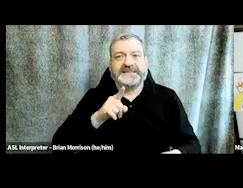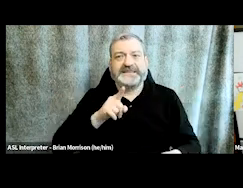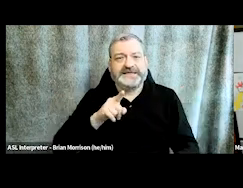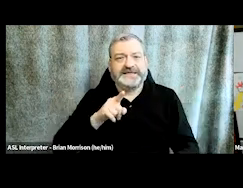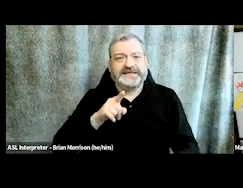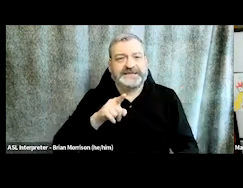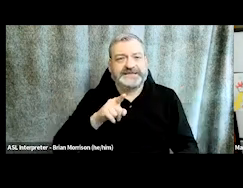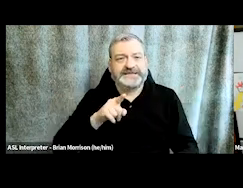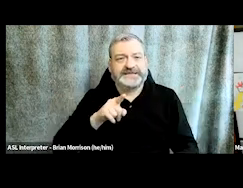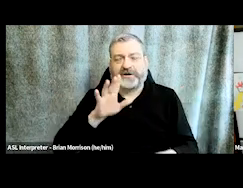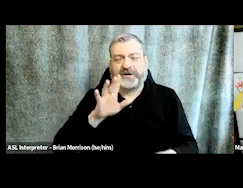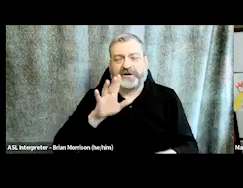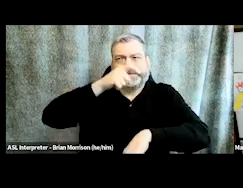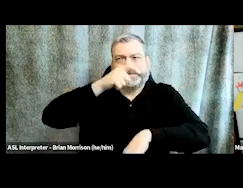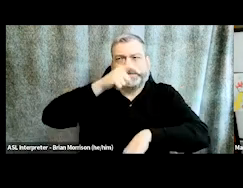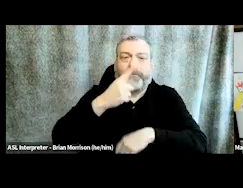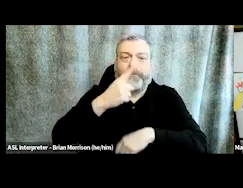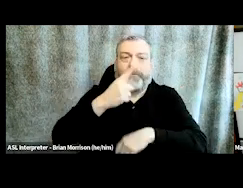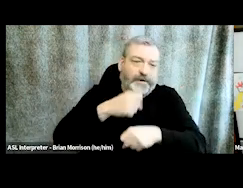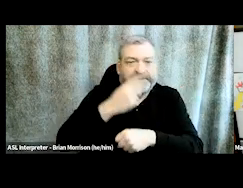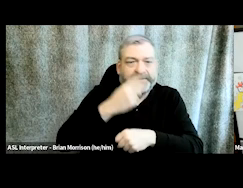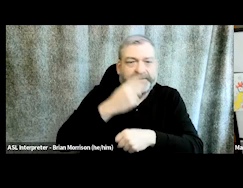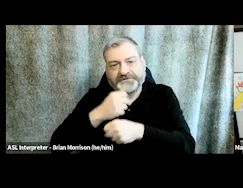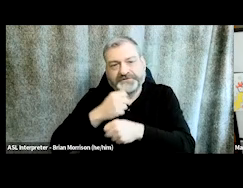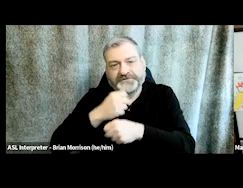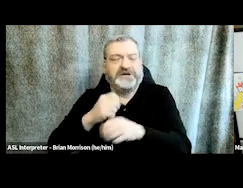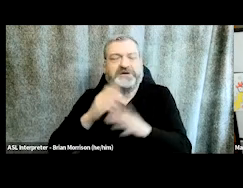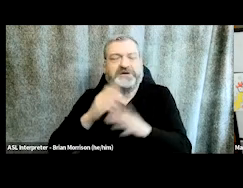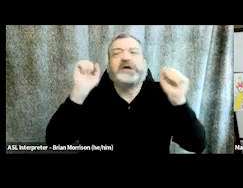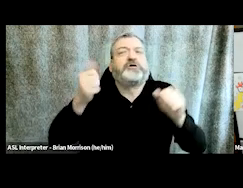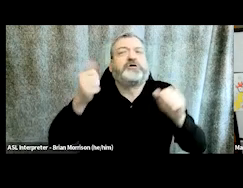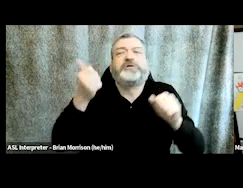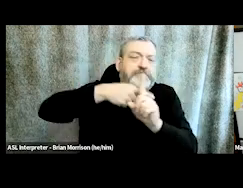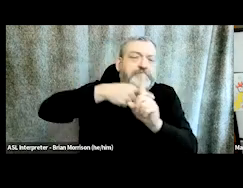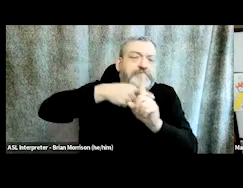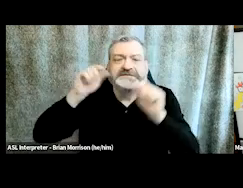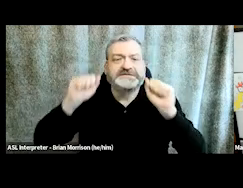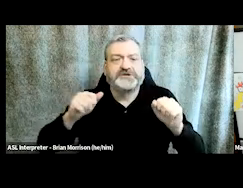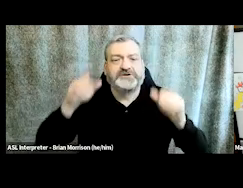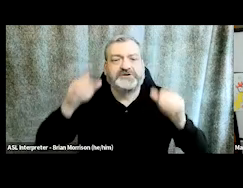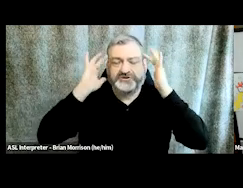Whether it be one year, two years, three years, it could be months, it could be multiyear journey,